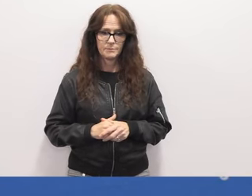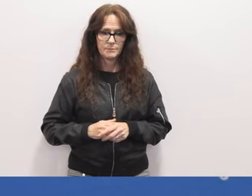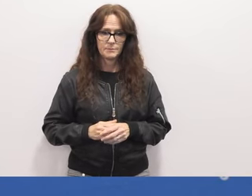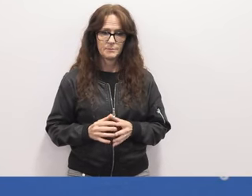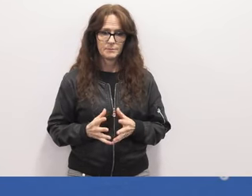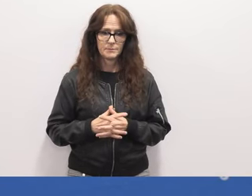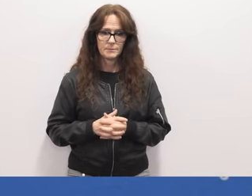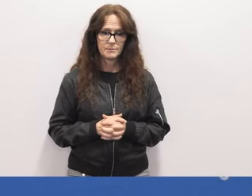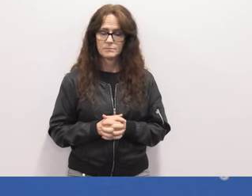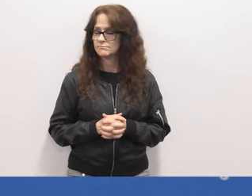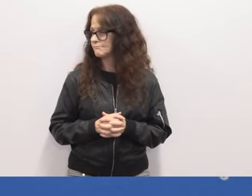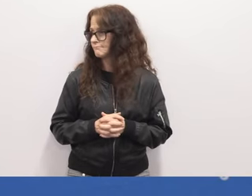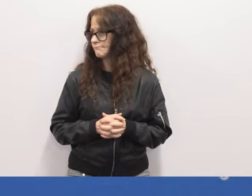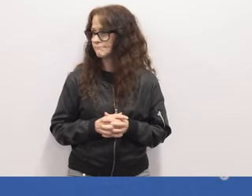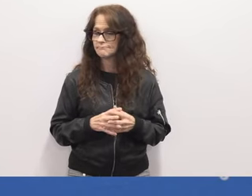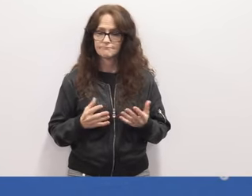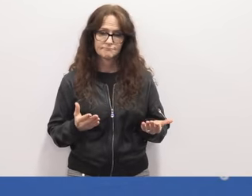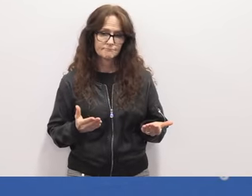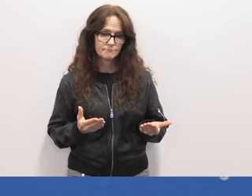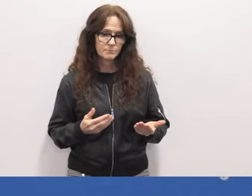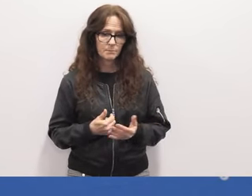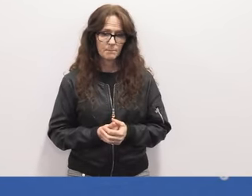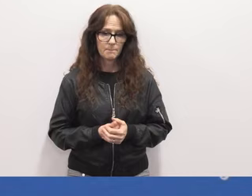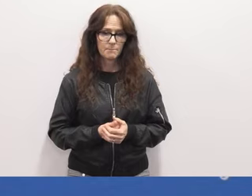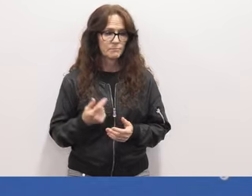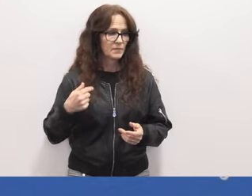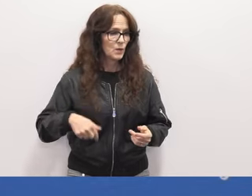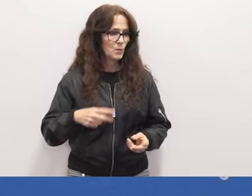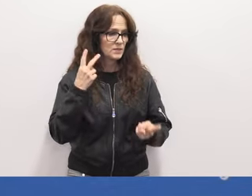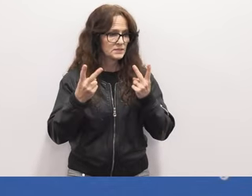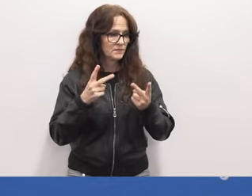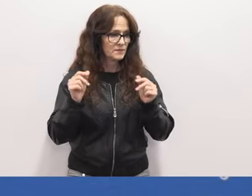so we can see if it's possible or not.